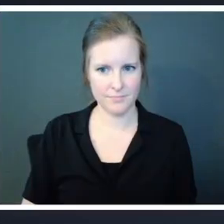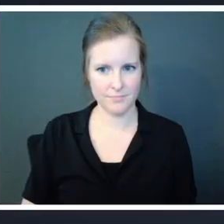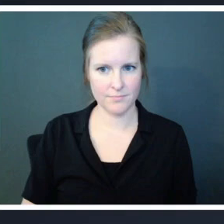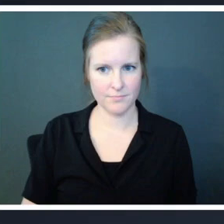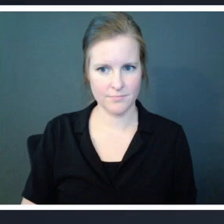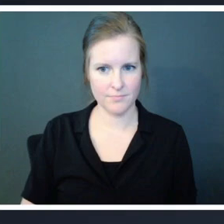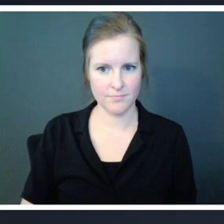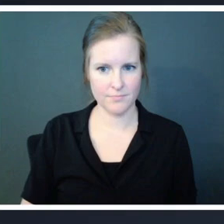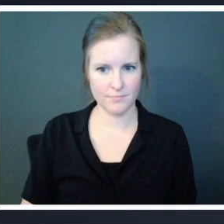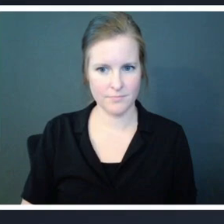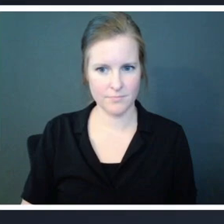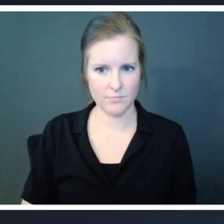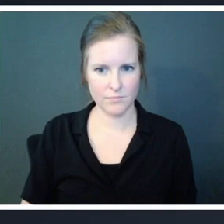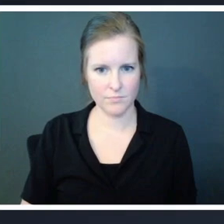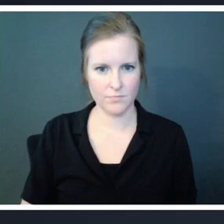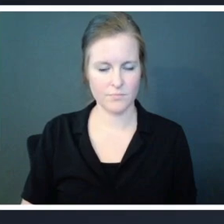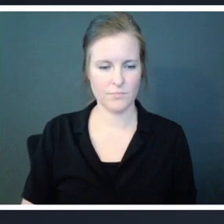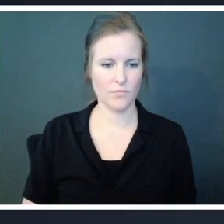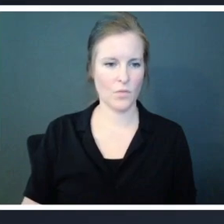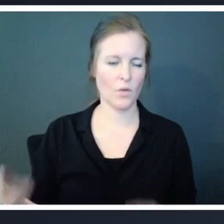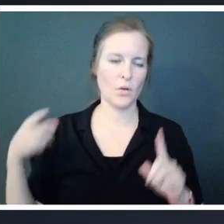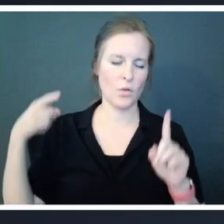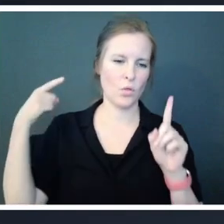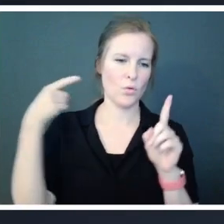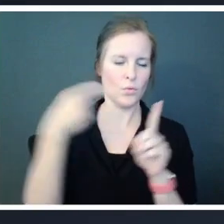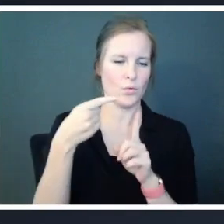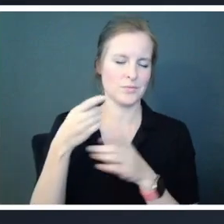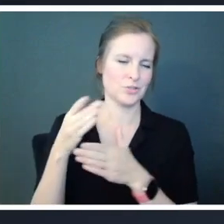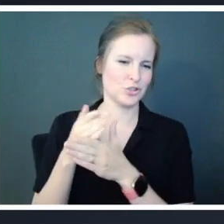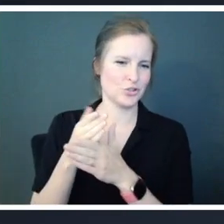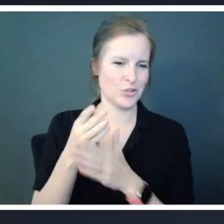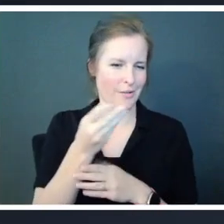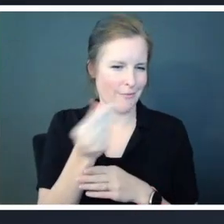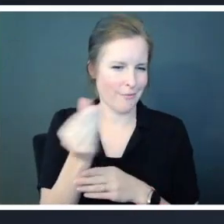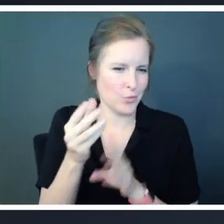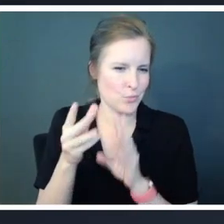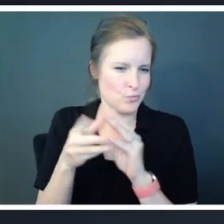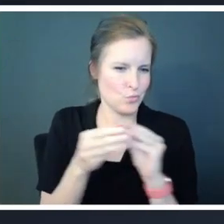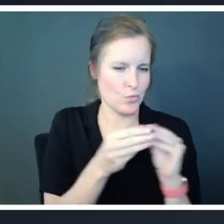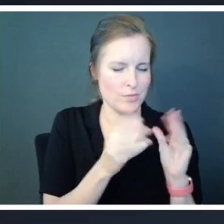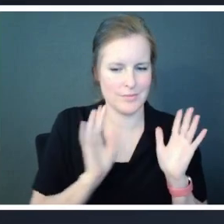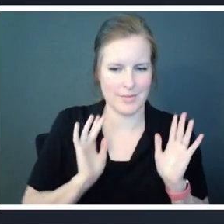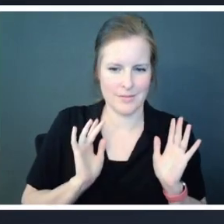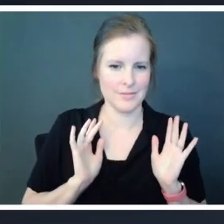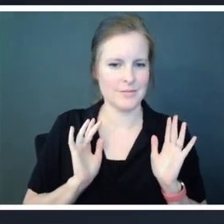important stories represented by the Smithsonian's vast collection. Stamps are a wonderful gateway to